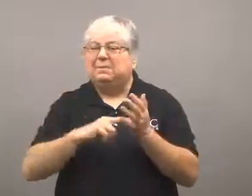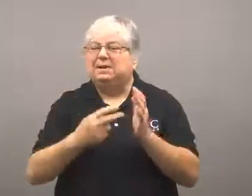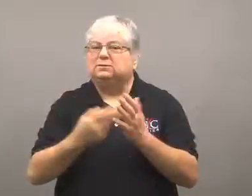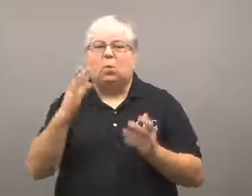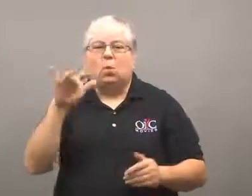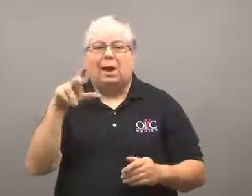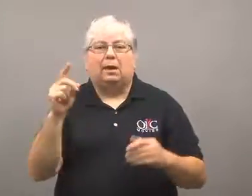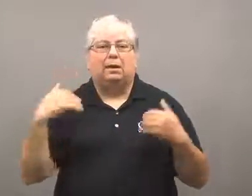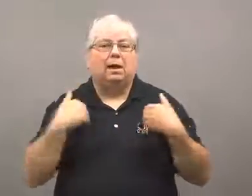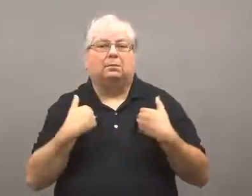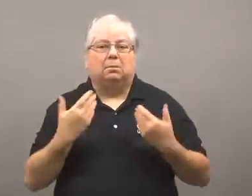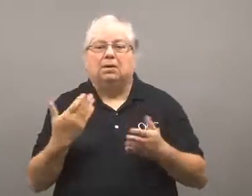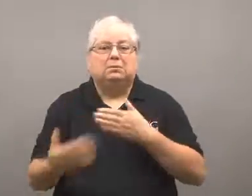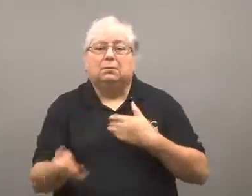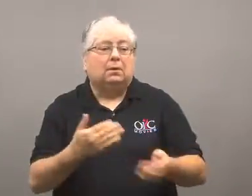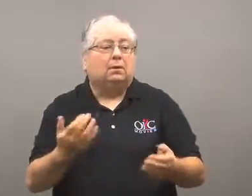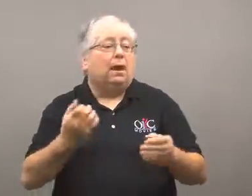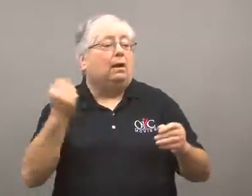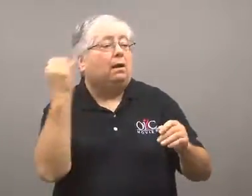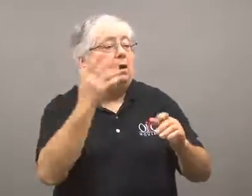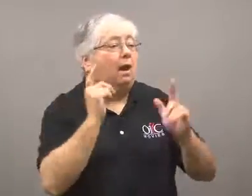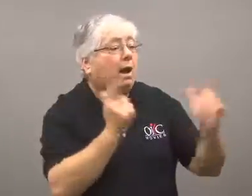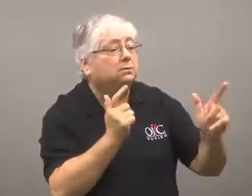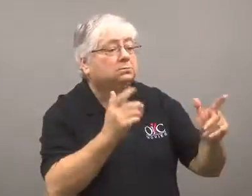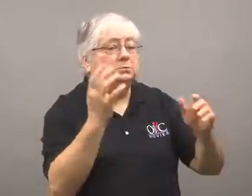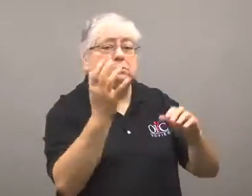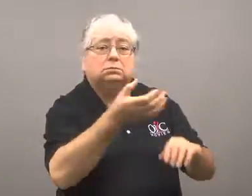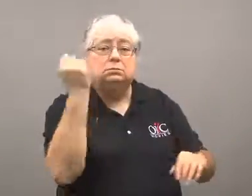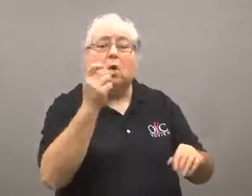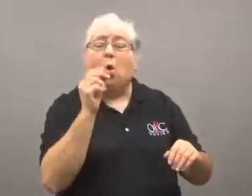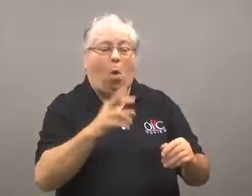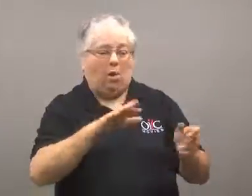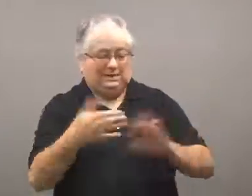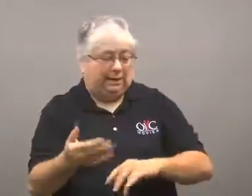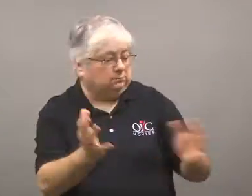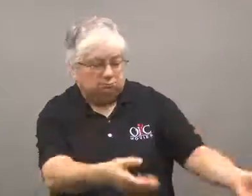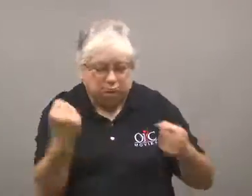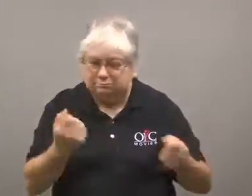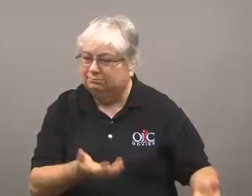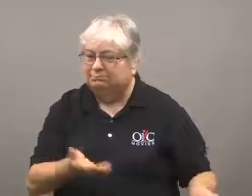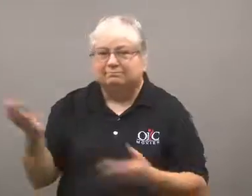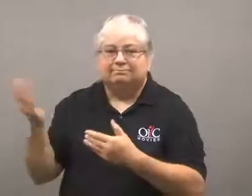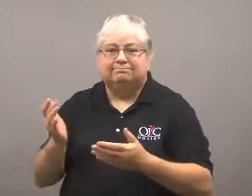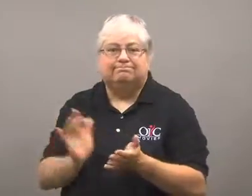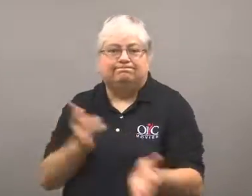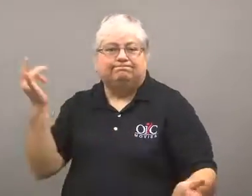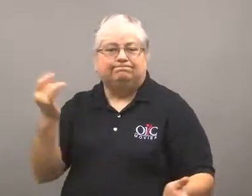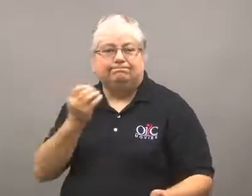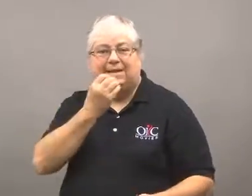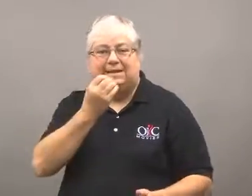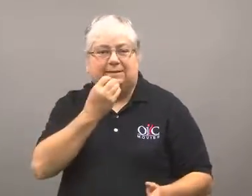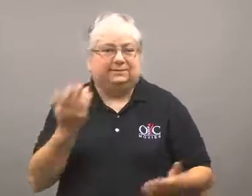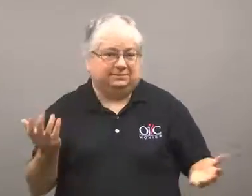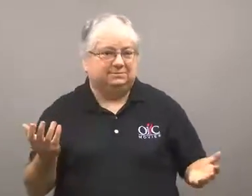Bushmeat is wild animals either hunted and killed or scavenged dead ones.